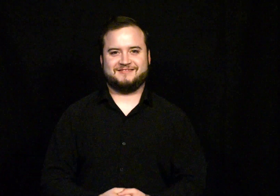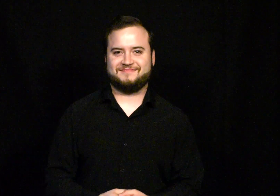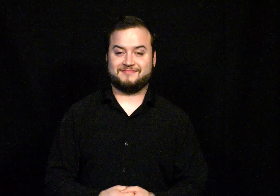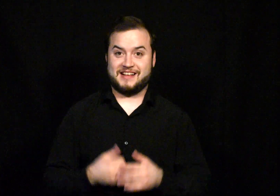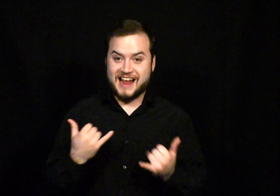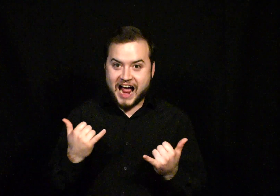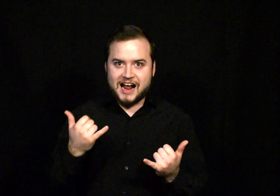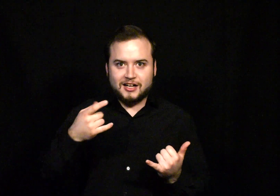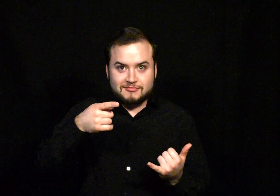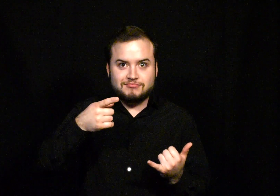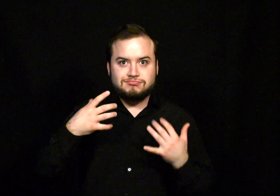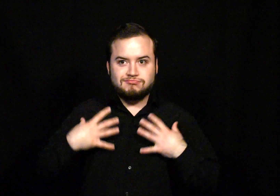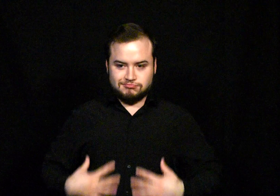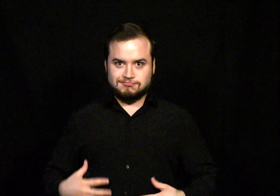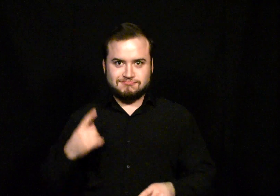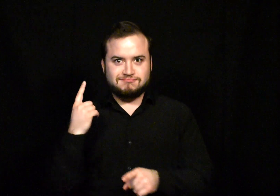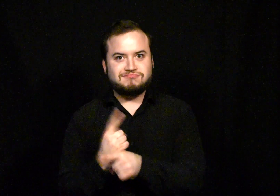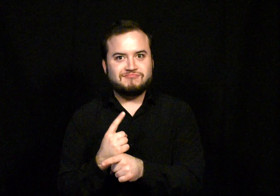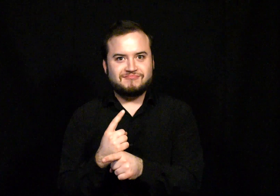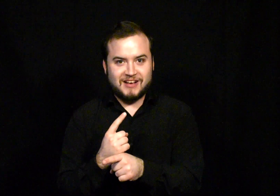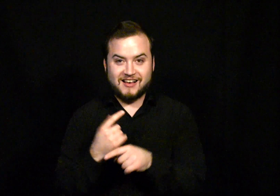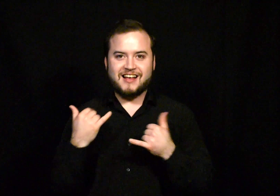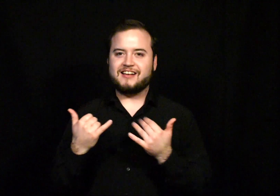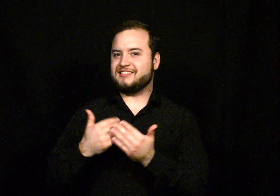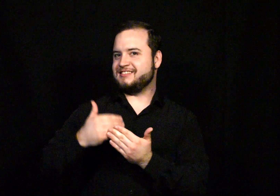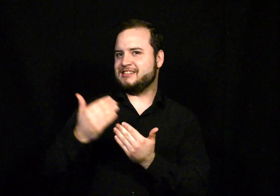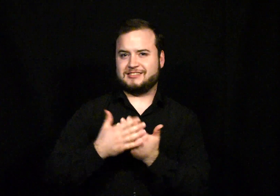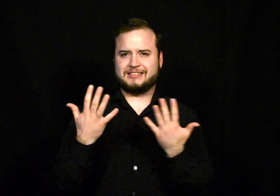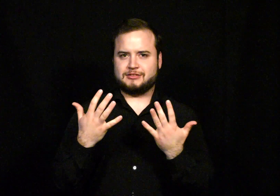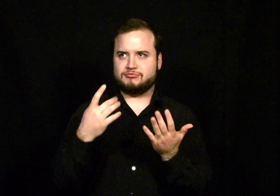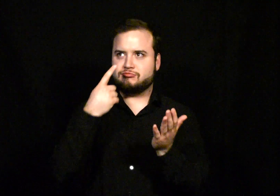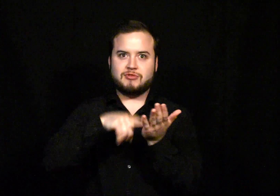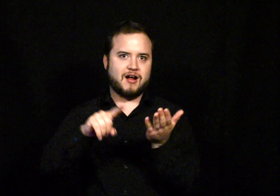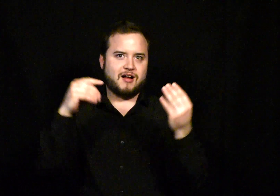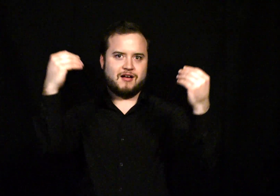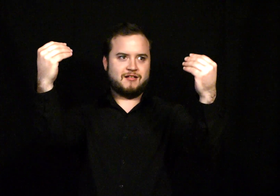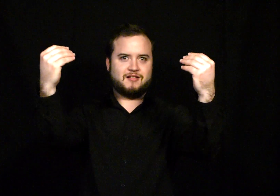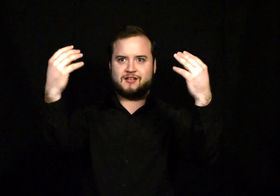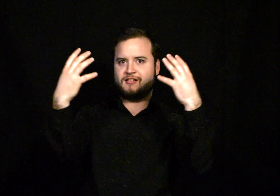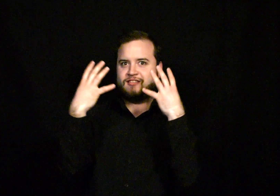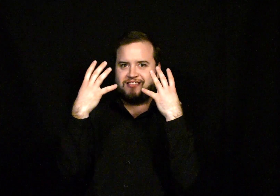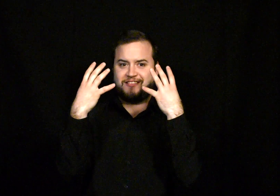Now that you’re properly dressed, let’s check your spotlight.